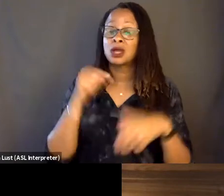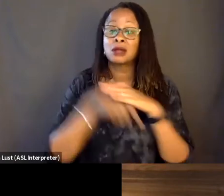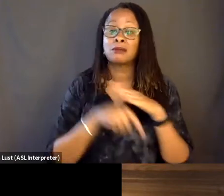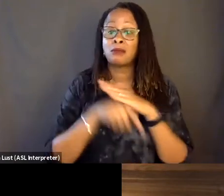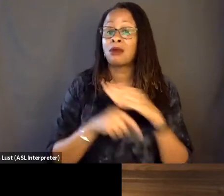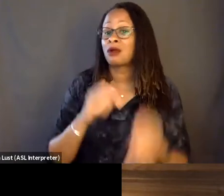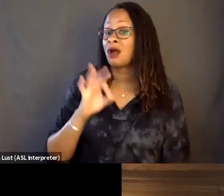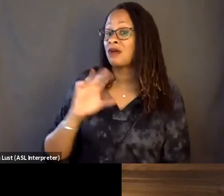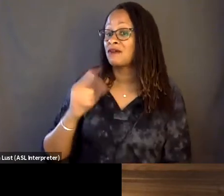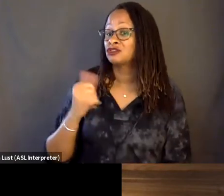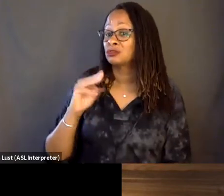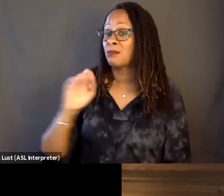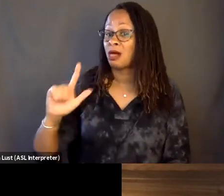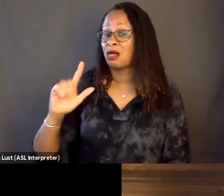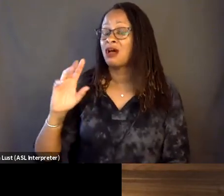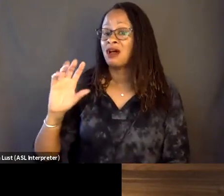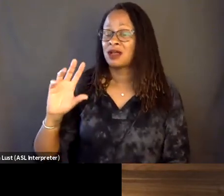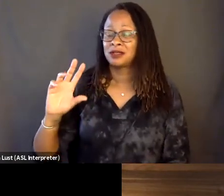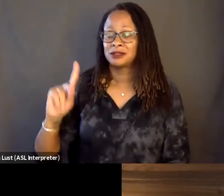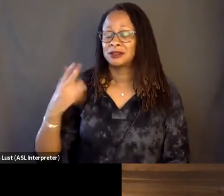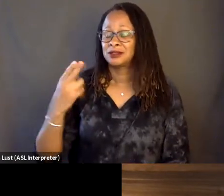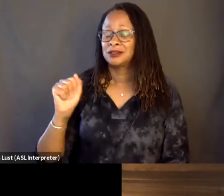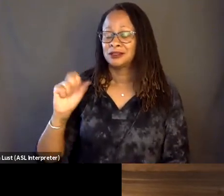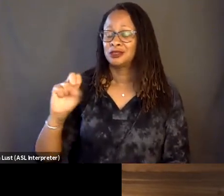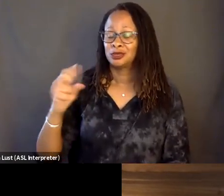started to unfold in the media in those first couple